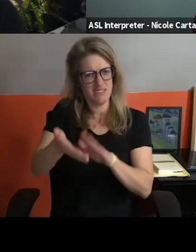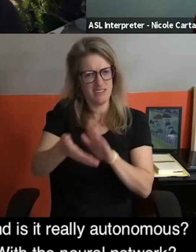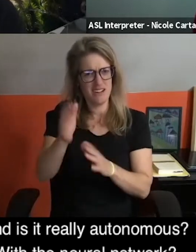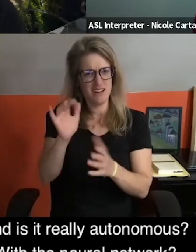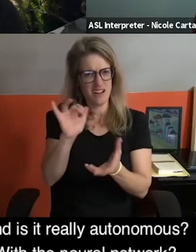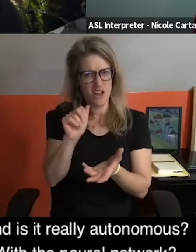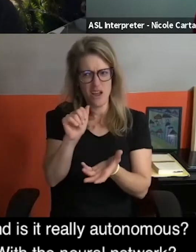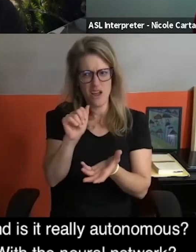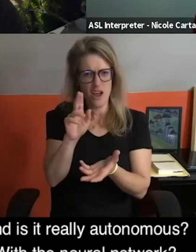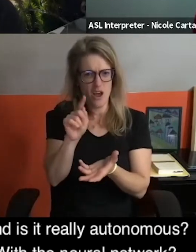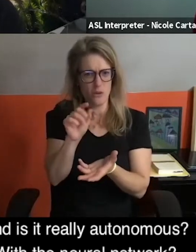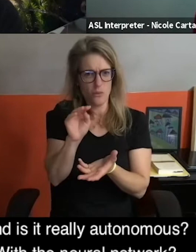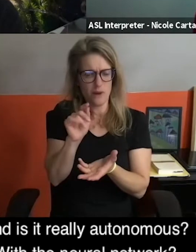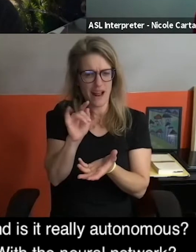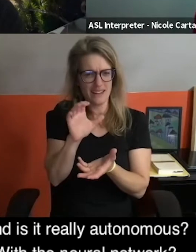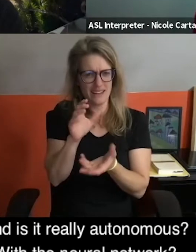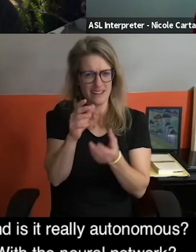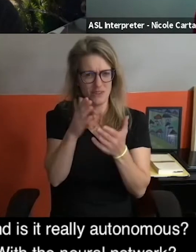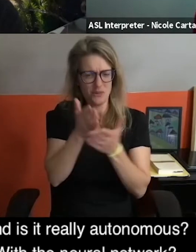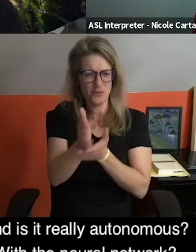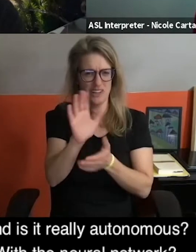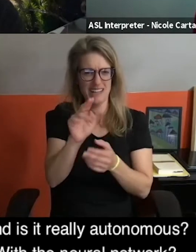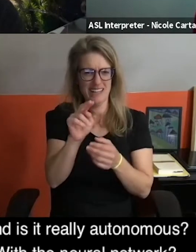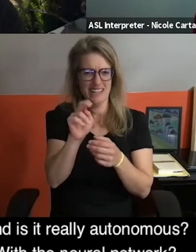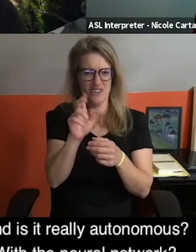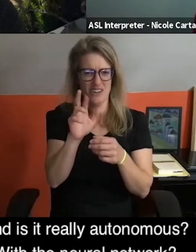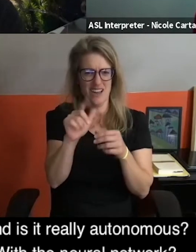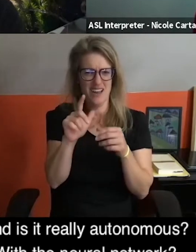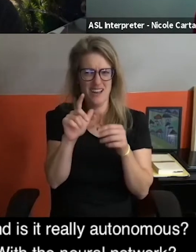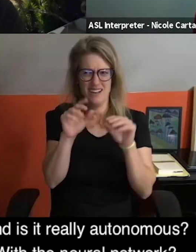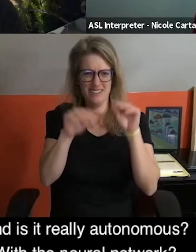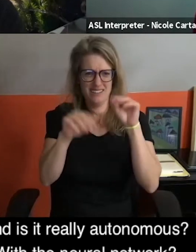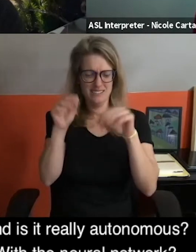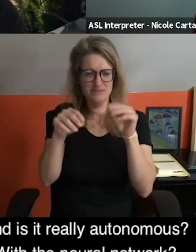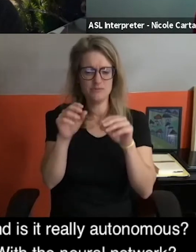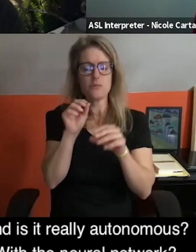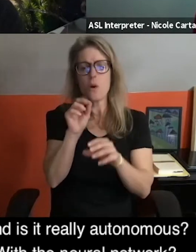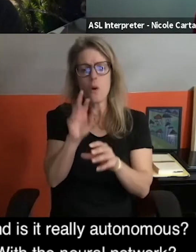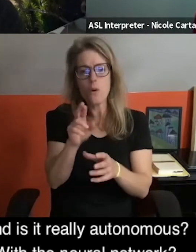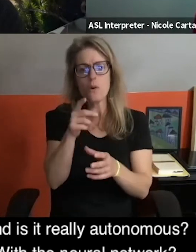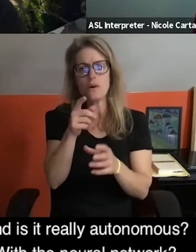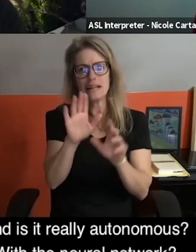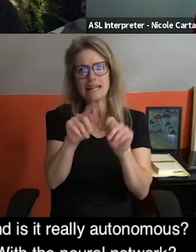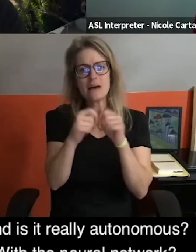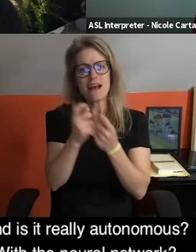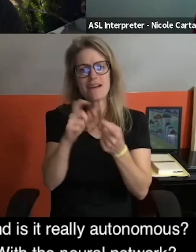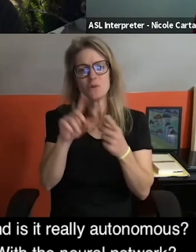and is it really autonomous with the neural network or